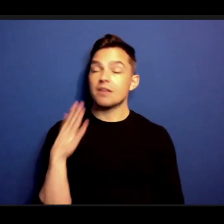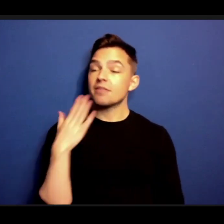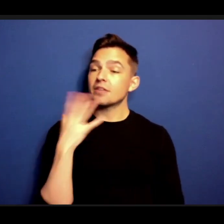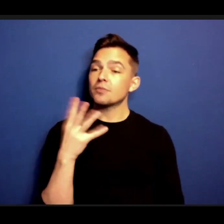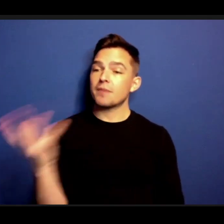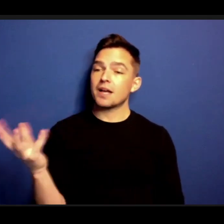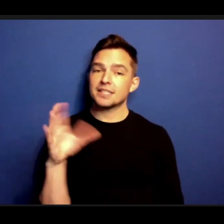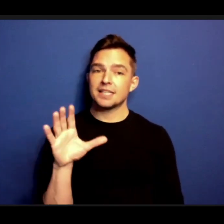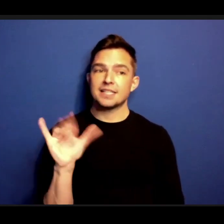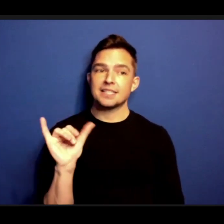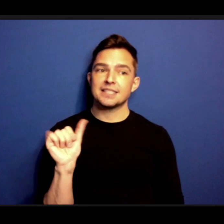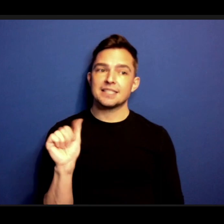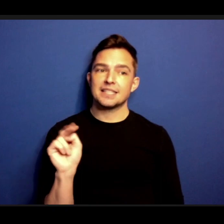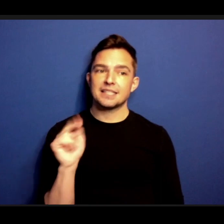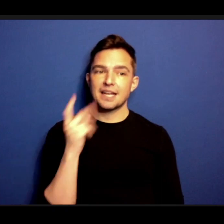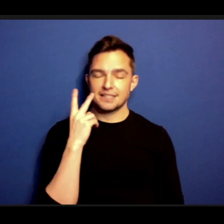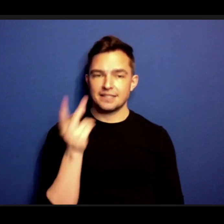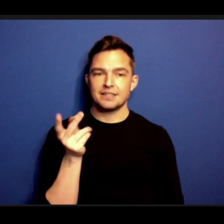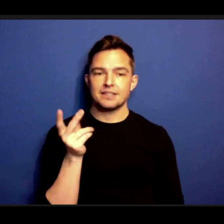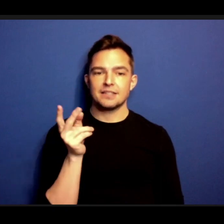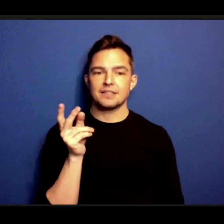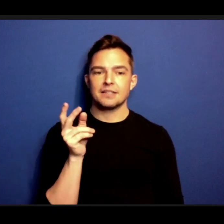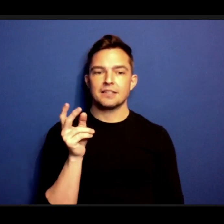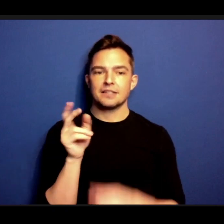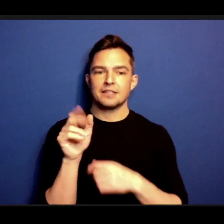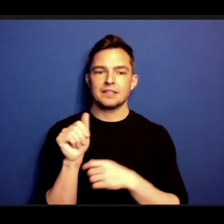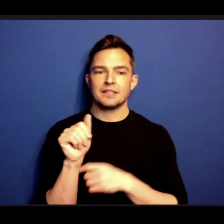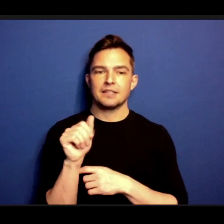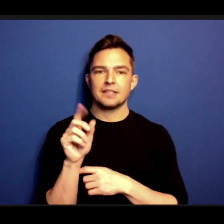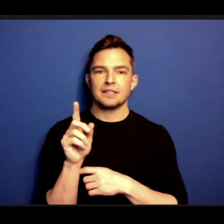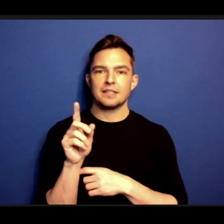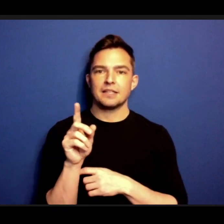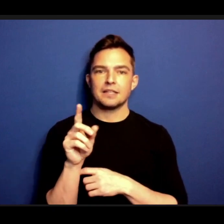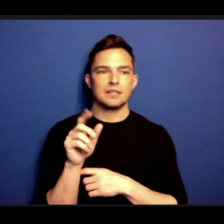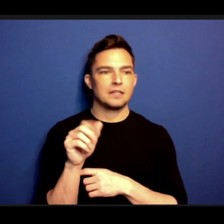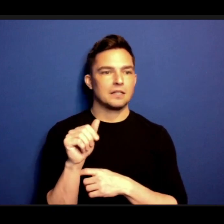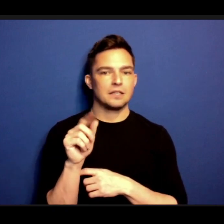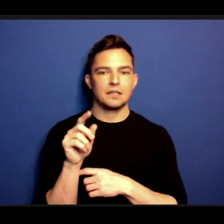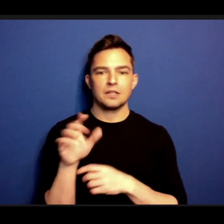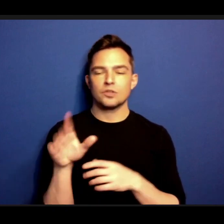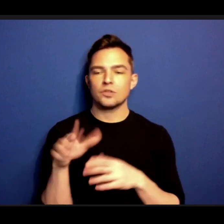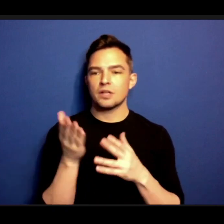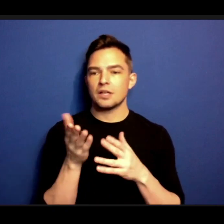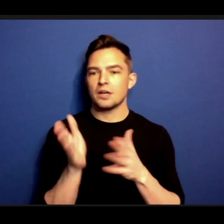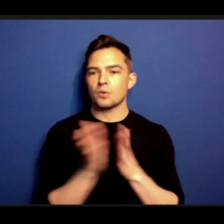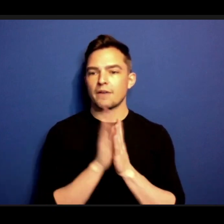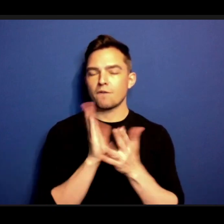been TDL speaking that there's been a request for a break for the ASL interpreter. So we'll